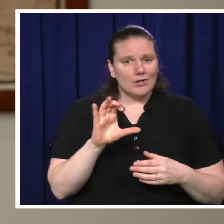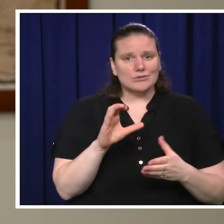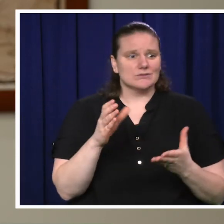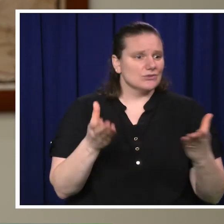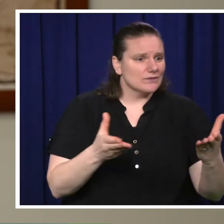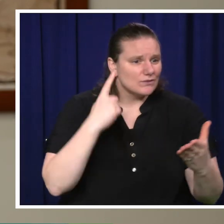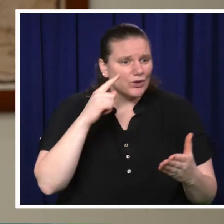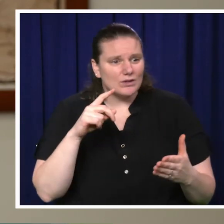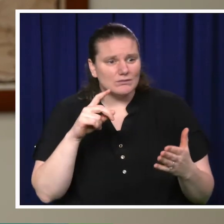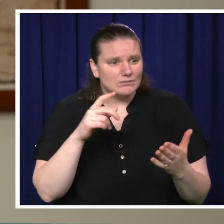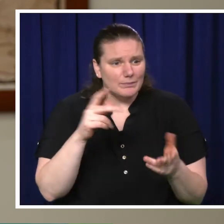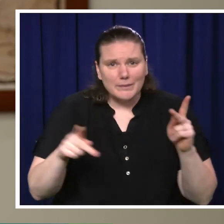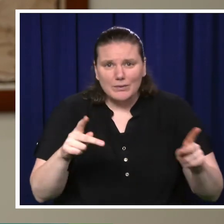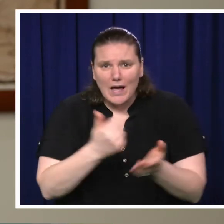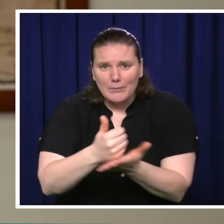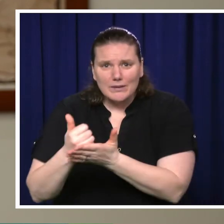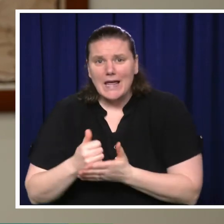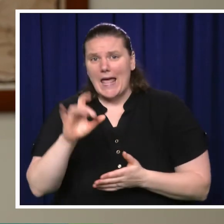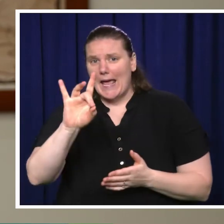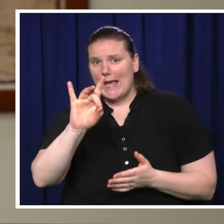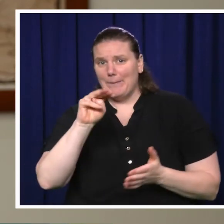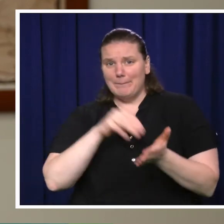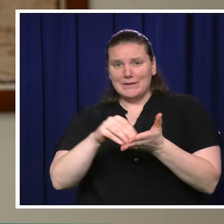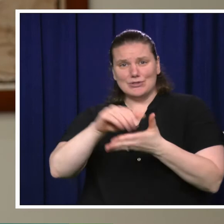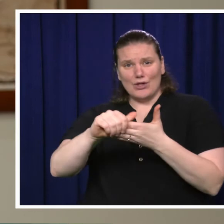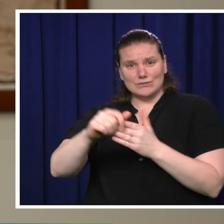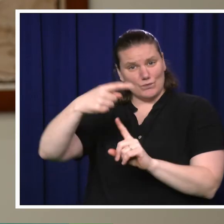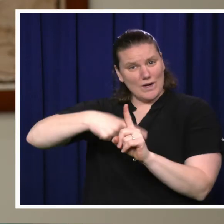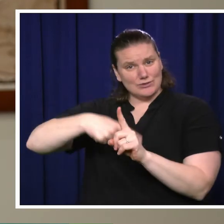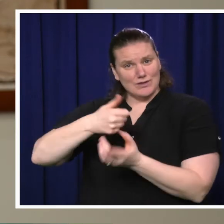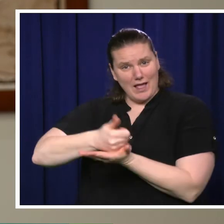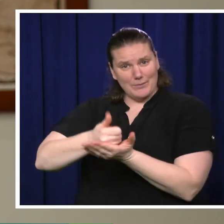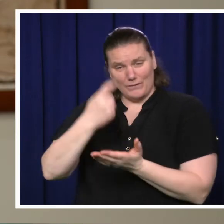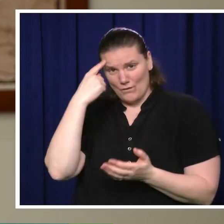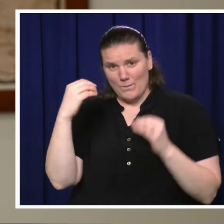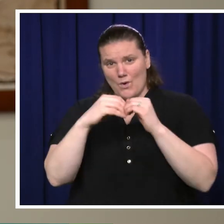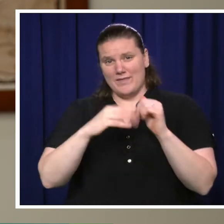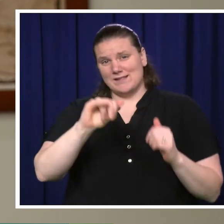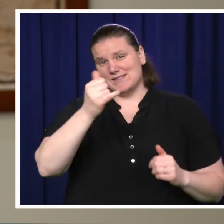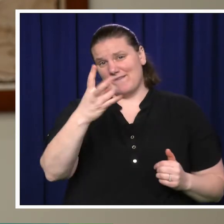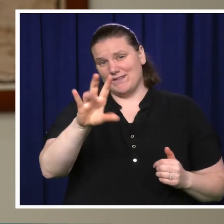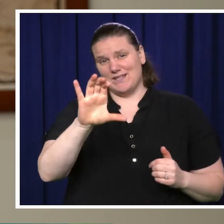of service to 270 people. They provided over $8 million in rental assistance to more than